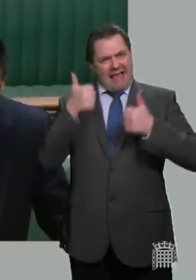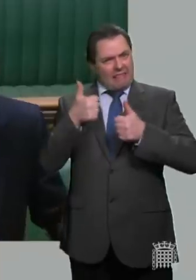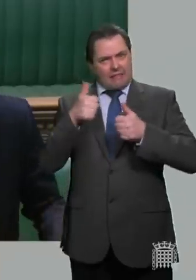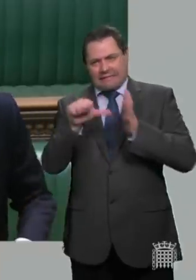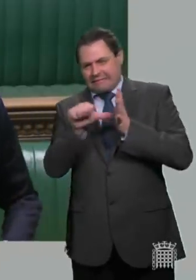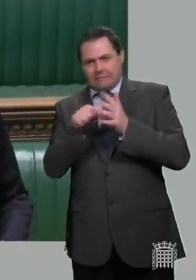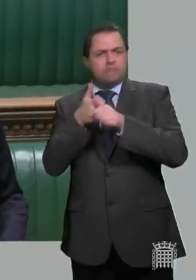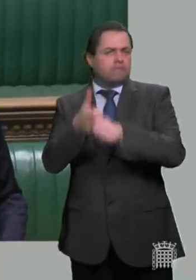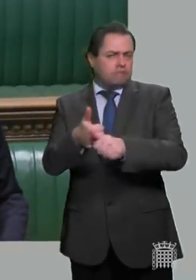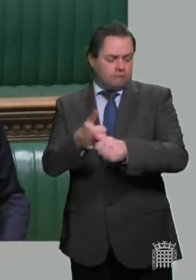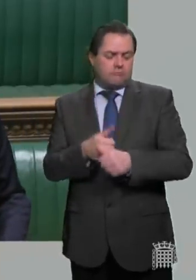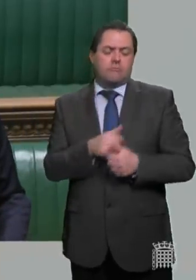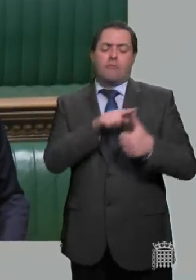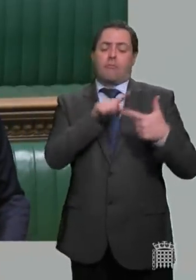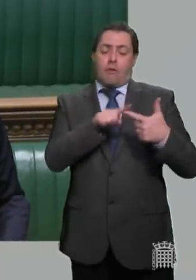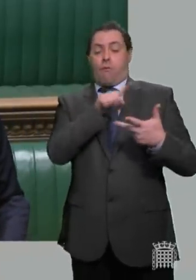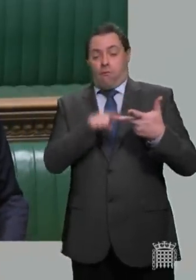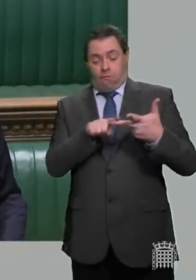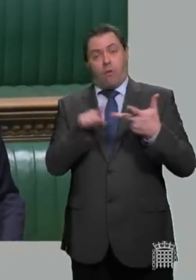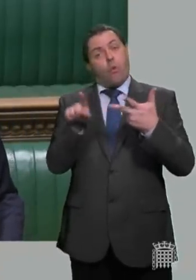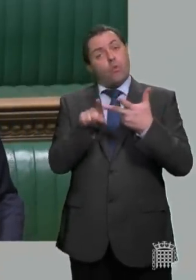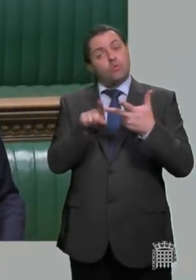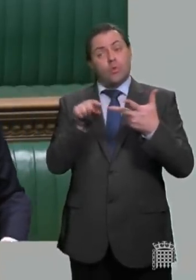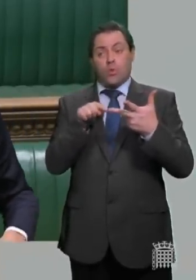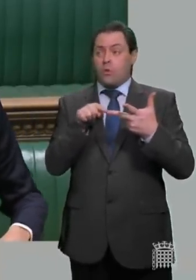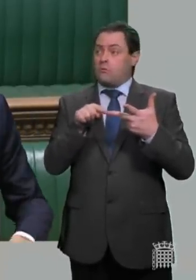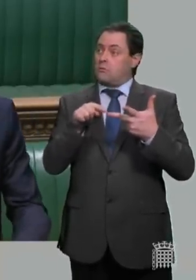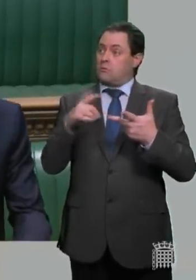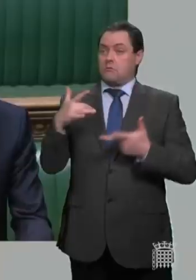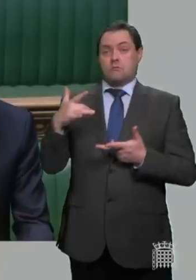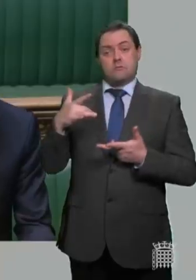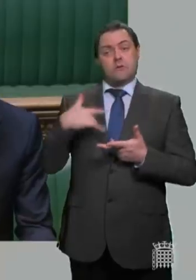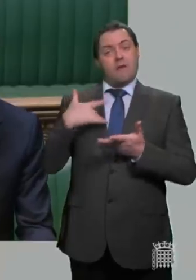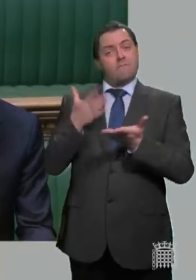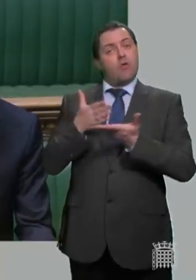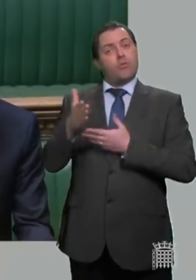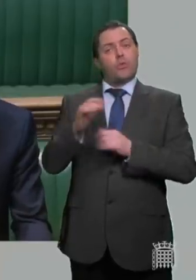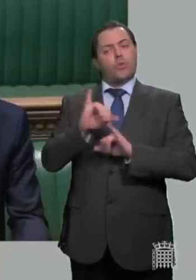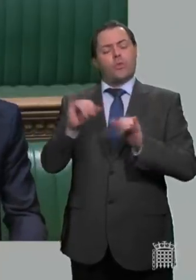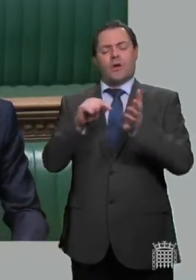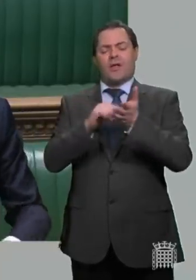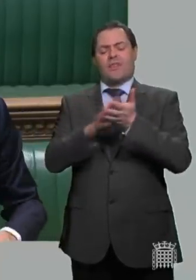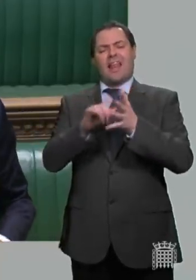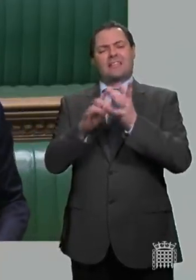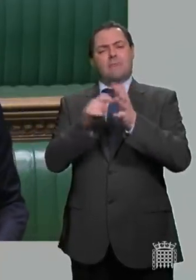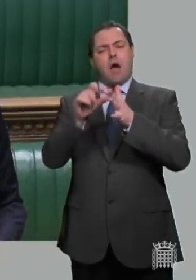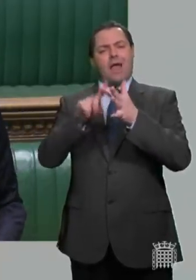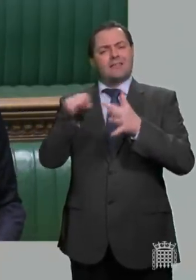On current plans, the funding to support survivors of the thalidomide scandal runs out in 2023.